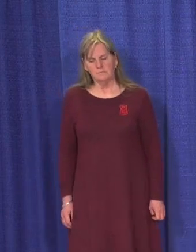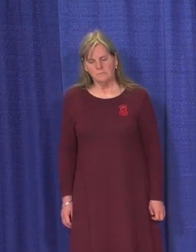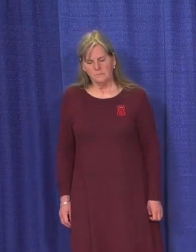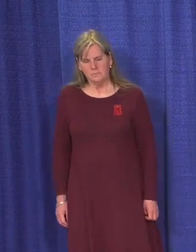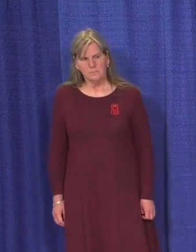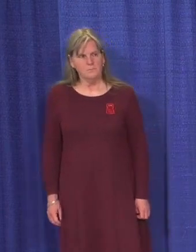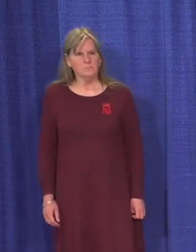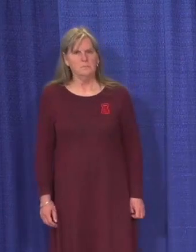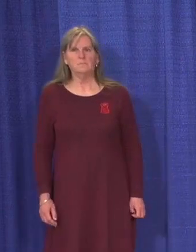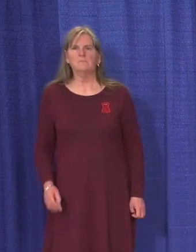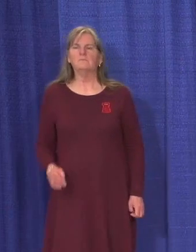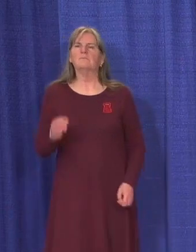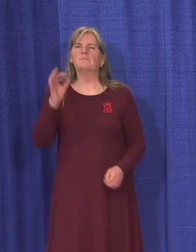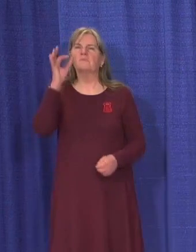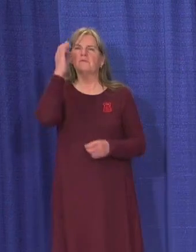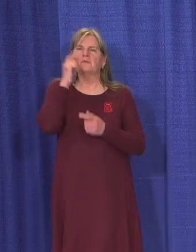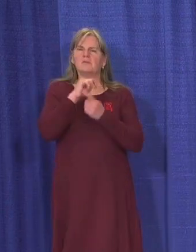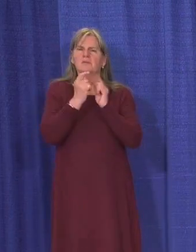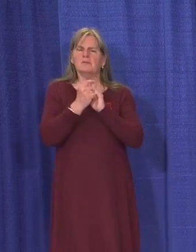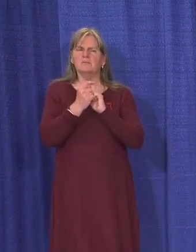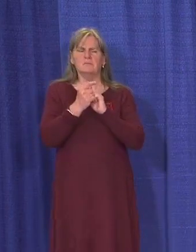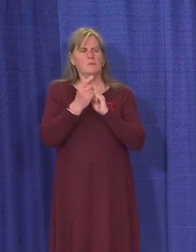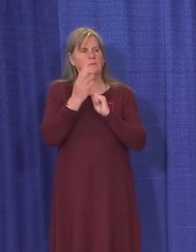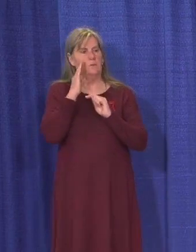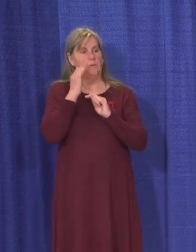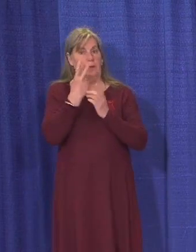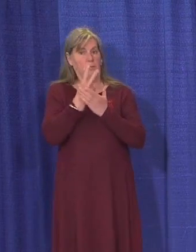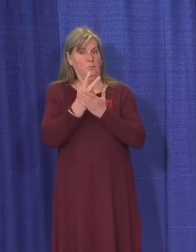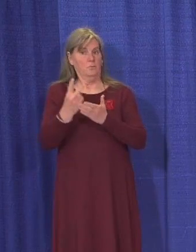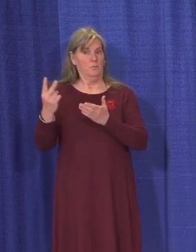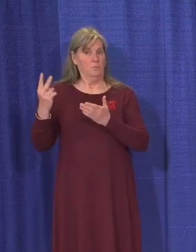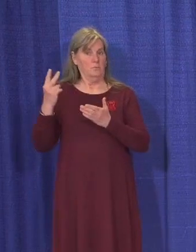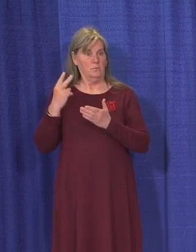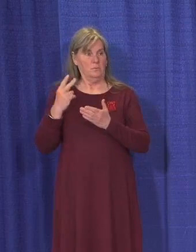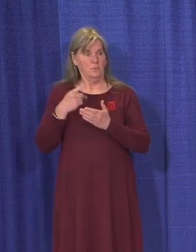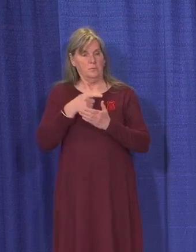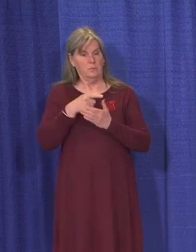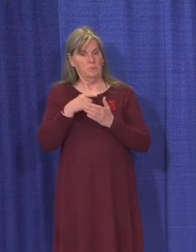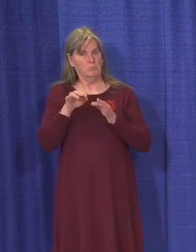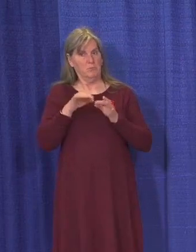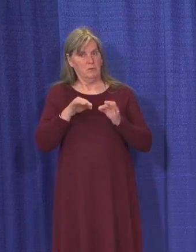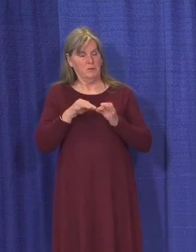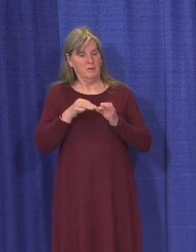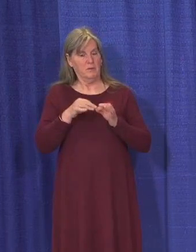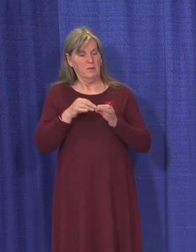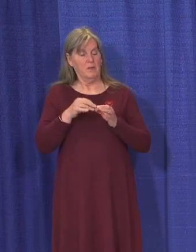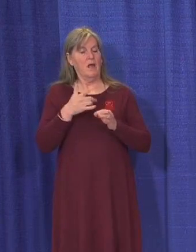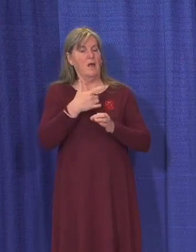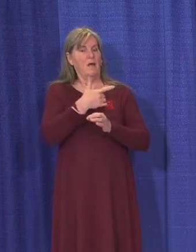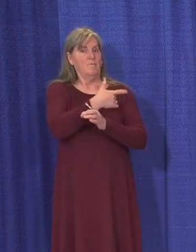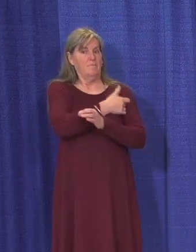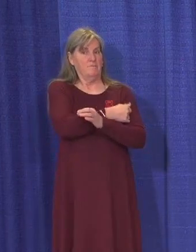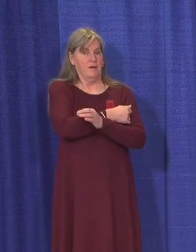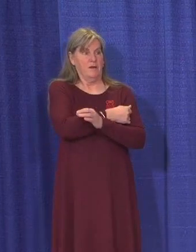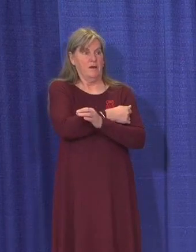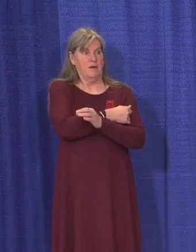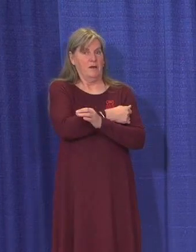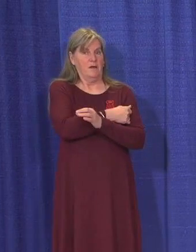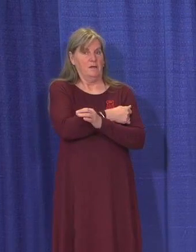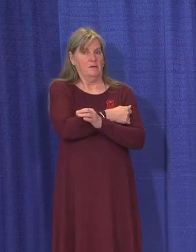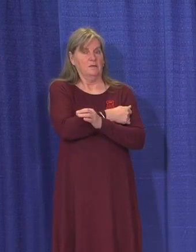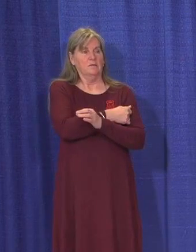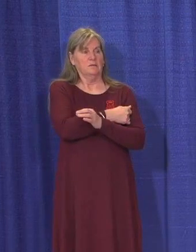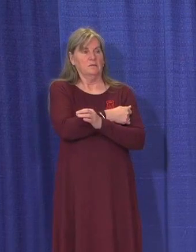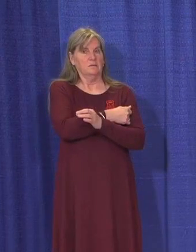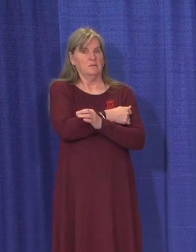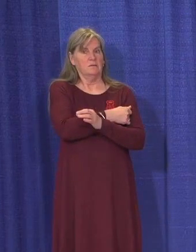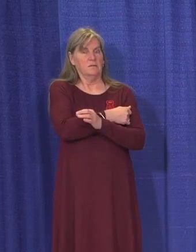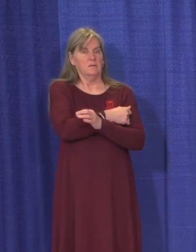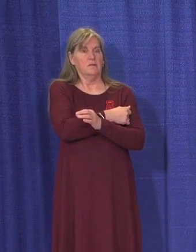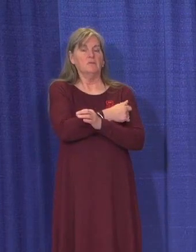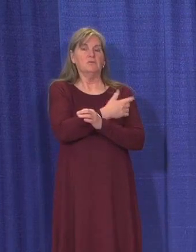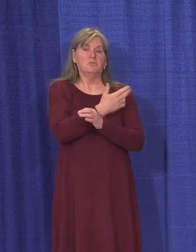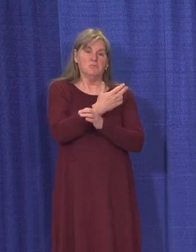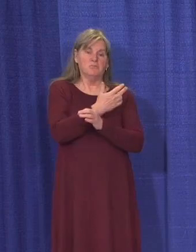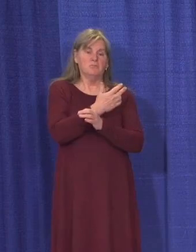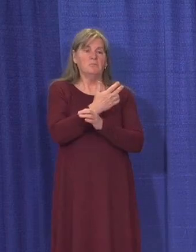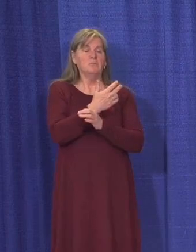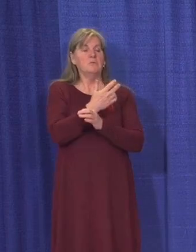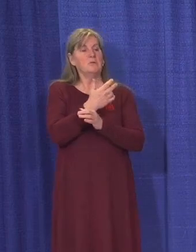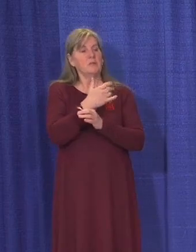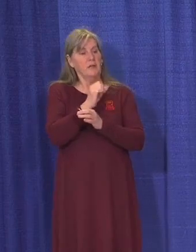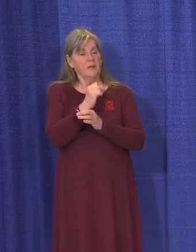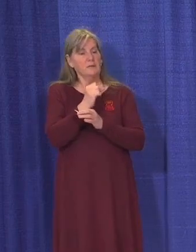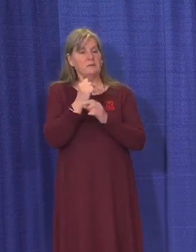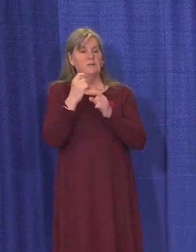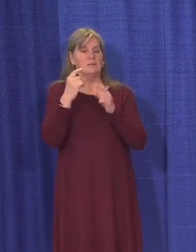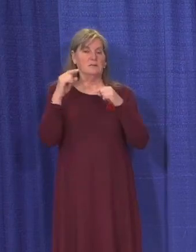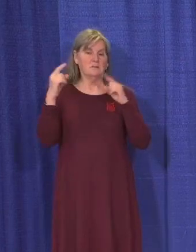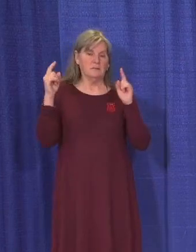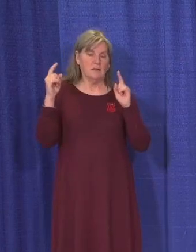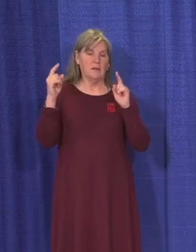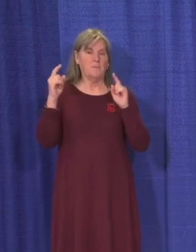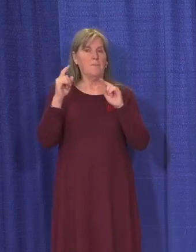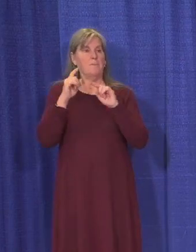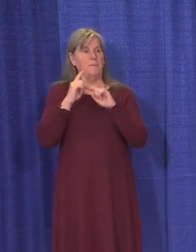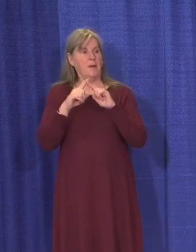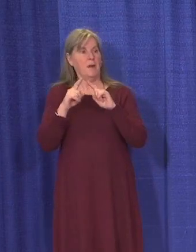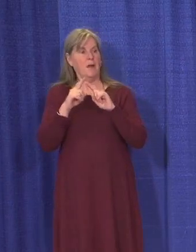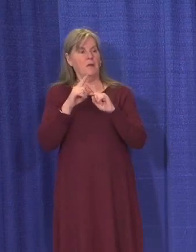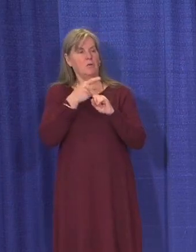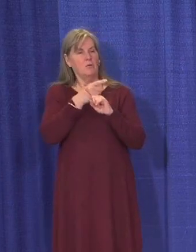[ Speaking French ]